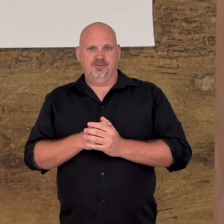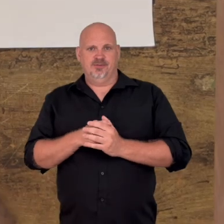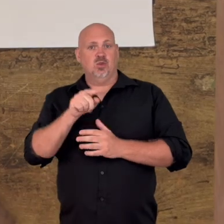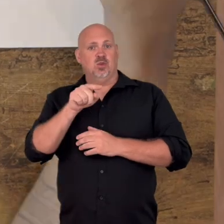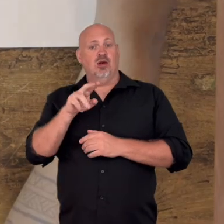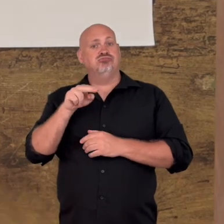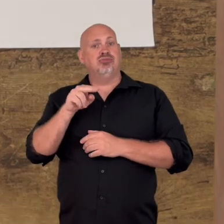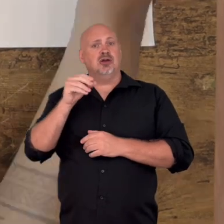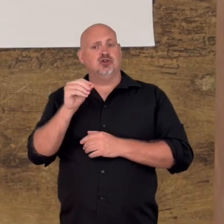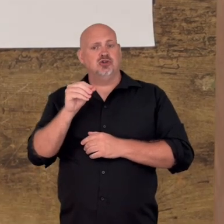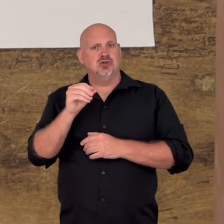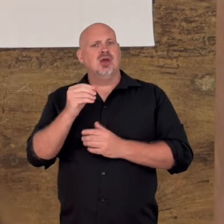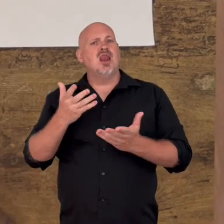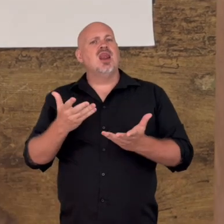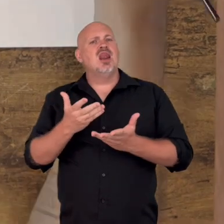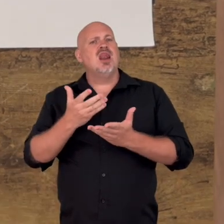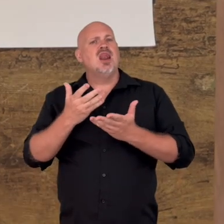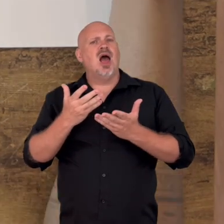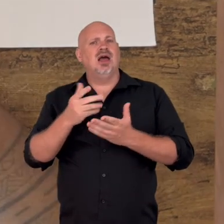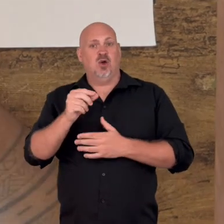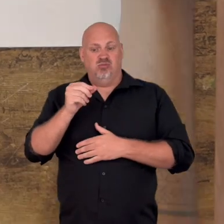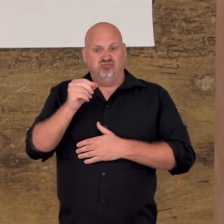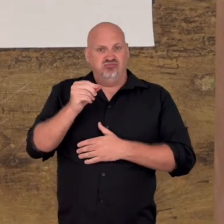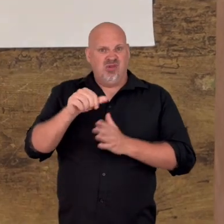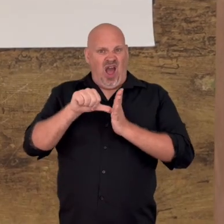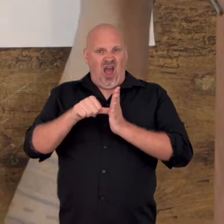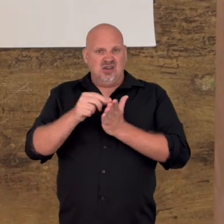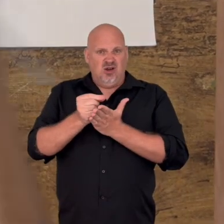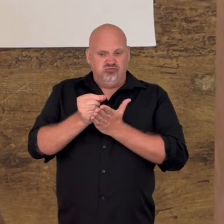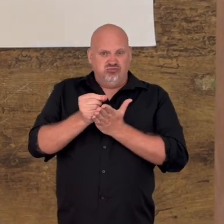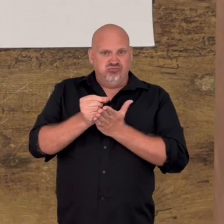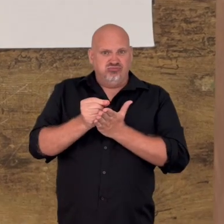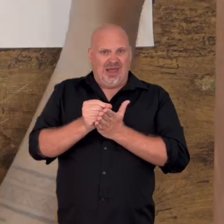you just kind of like very lightly very soft